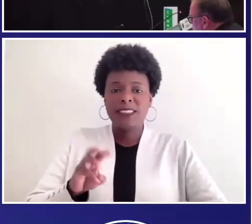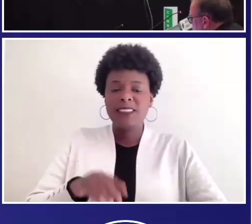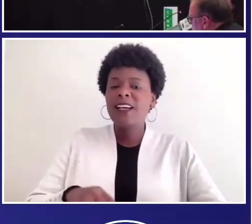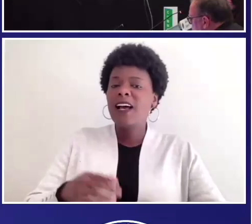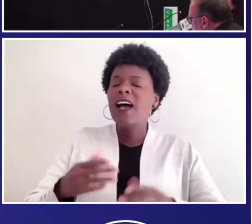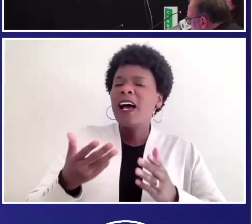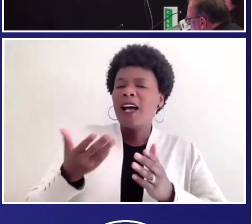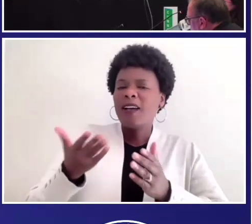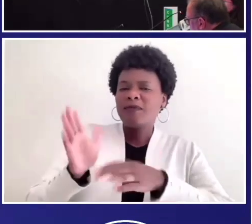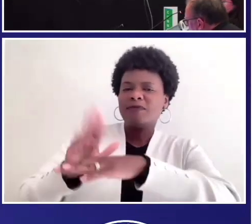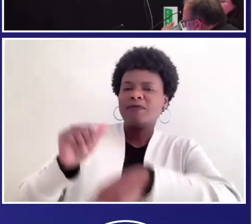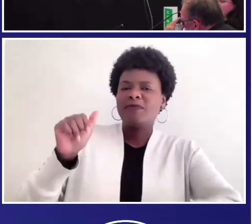and not to wait, but, Eric?